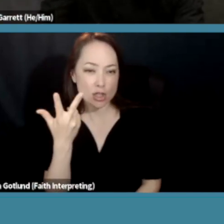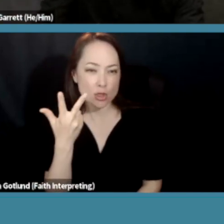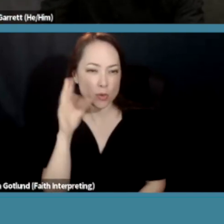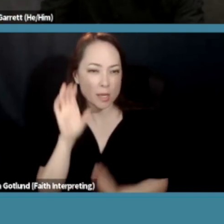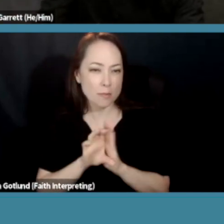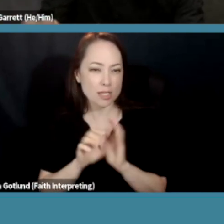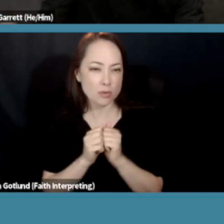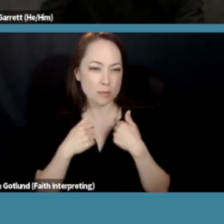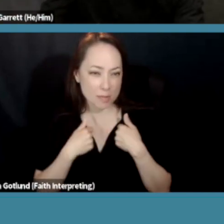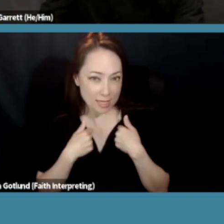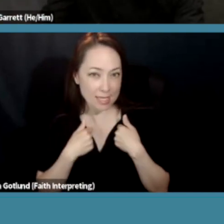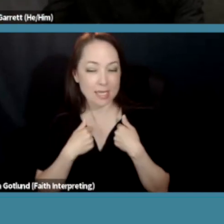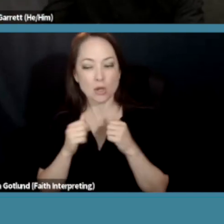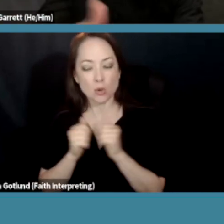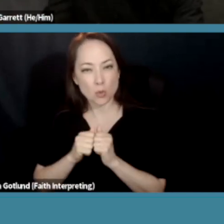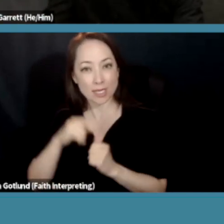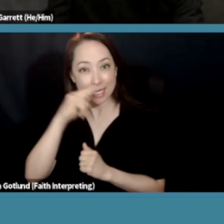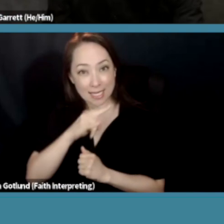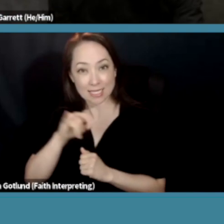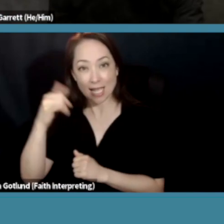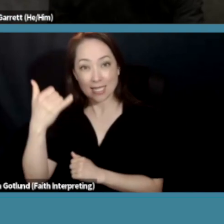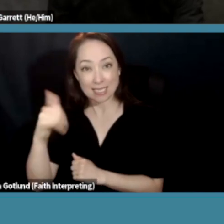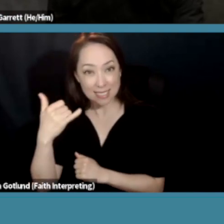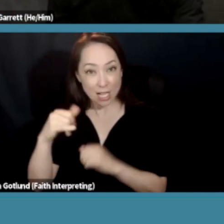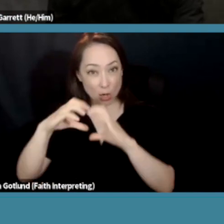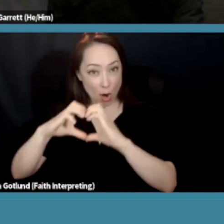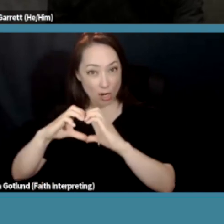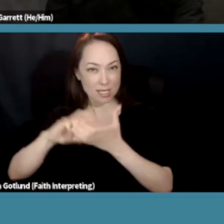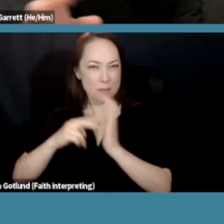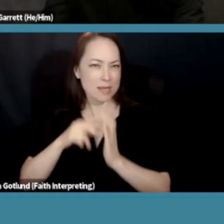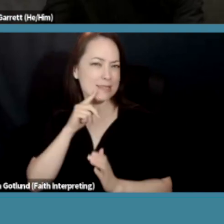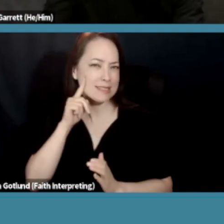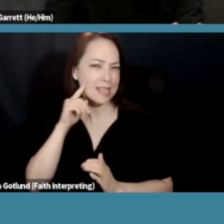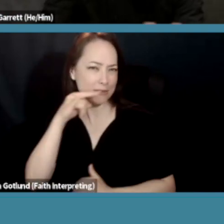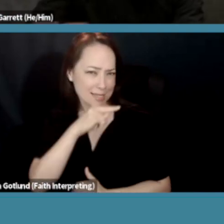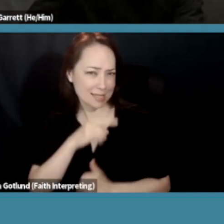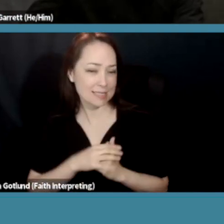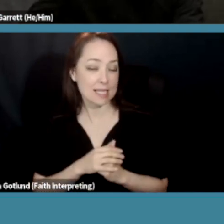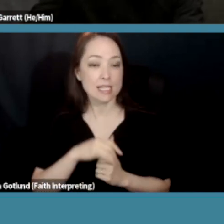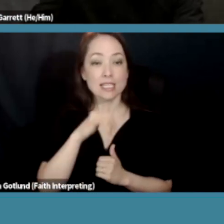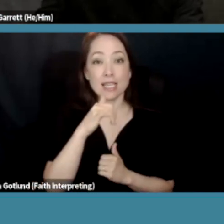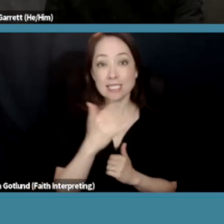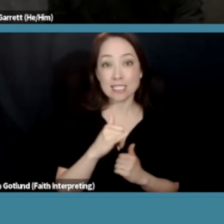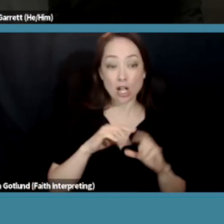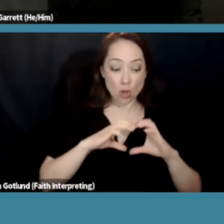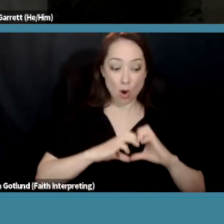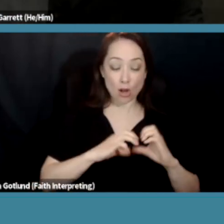with me with kiddos with yellow hearts. Those are deaf kiddos there. And then the yellow hearts with the family photo where there's